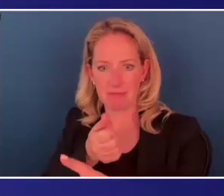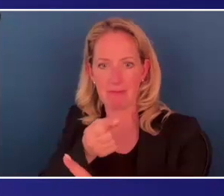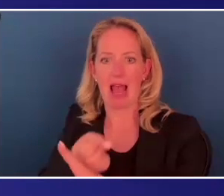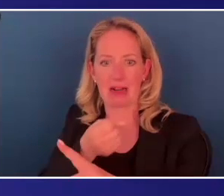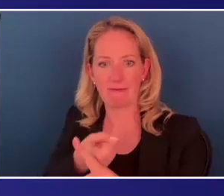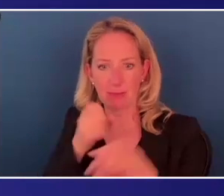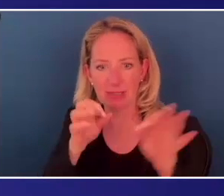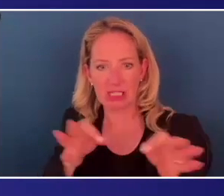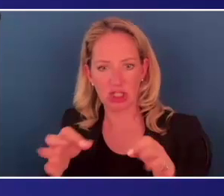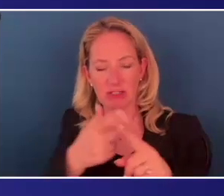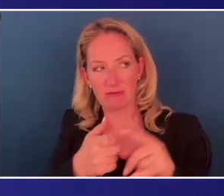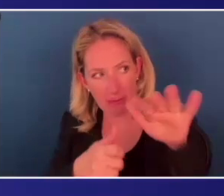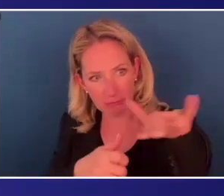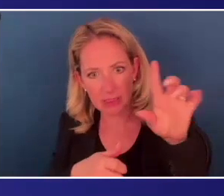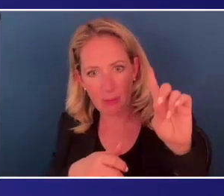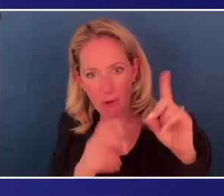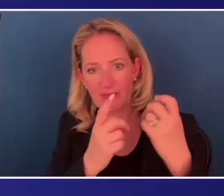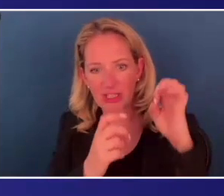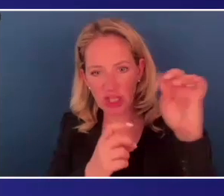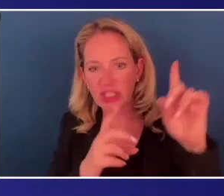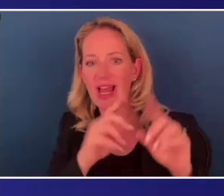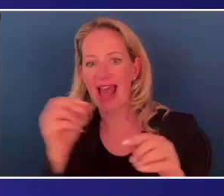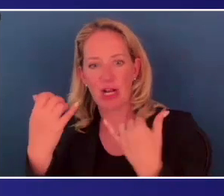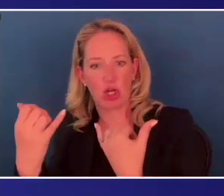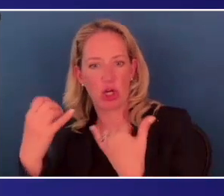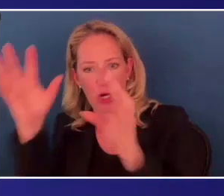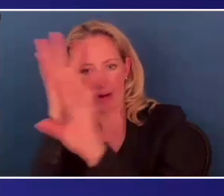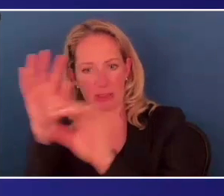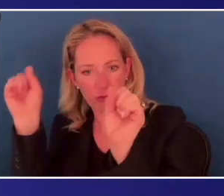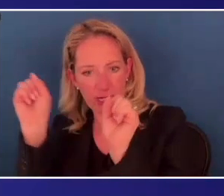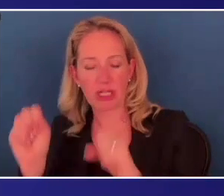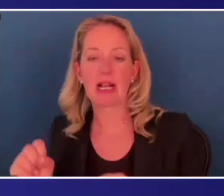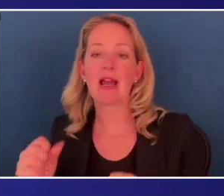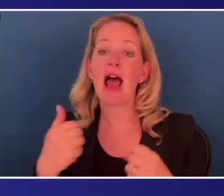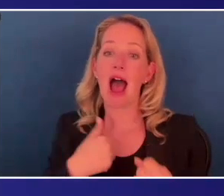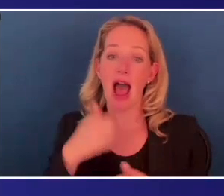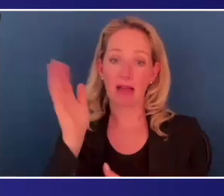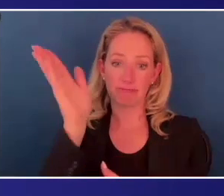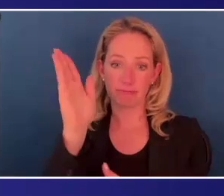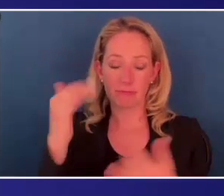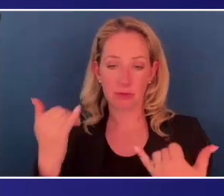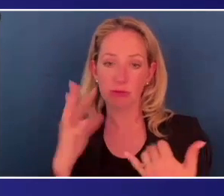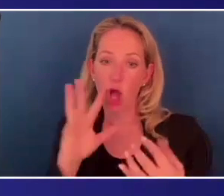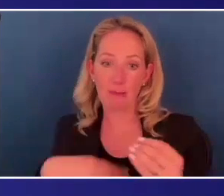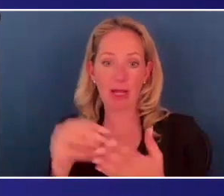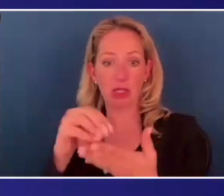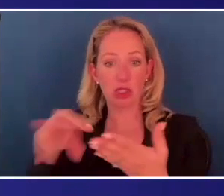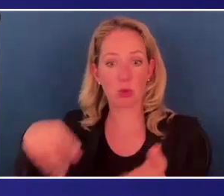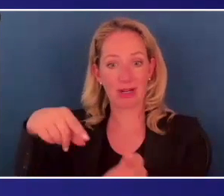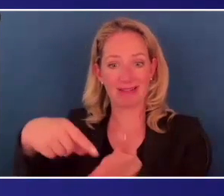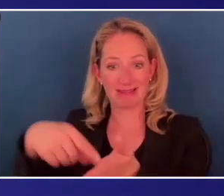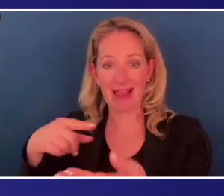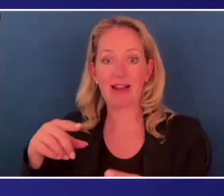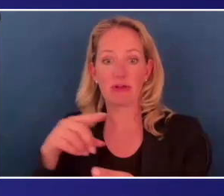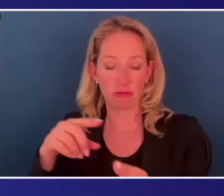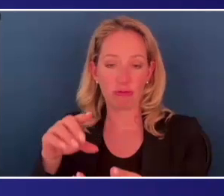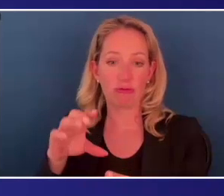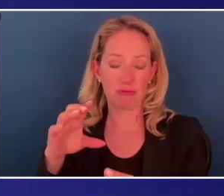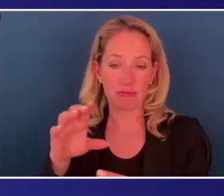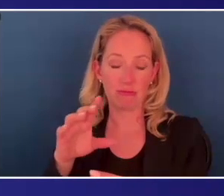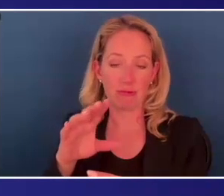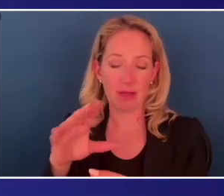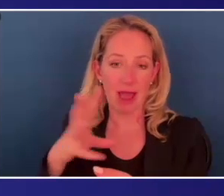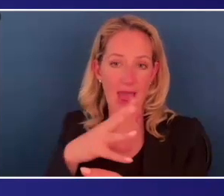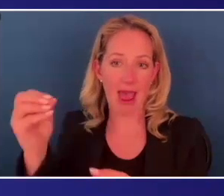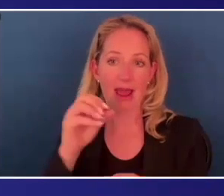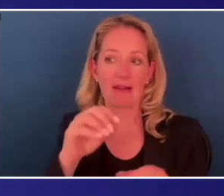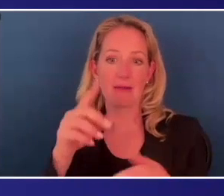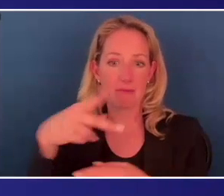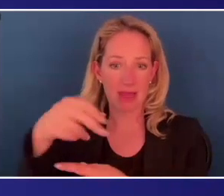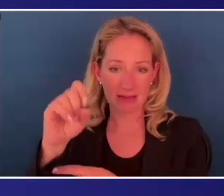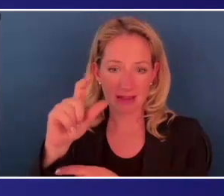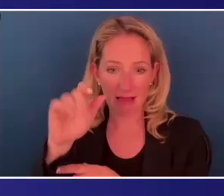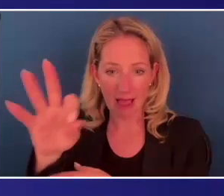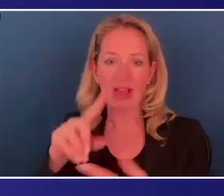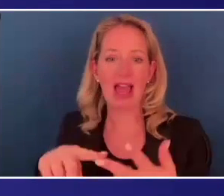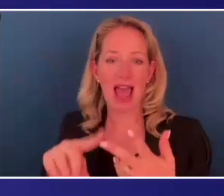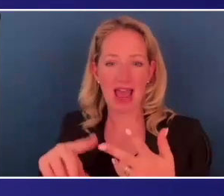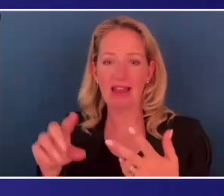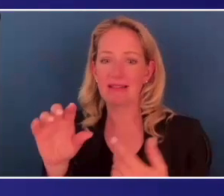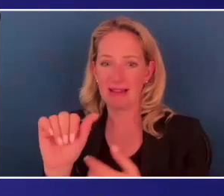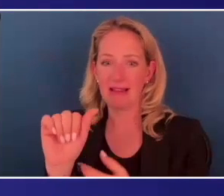I come before you today to speak directly to you regarding the student debt crisis. PSLF had the anti-black racism inherent within the system of higher education and the loan borrowing process.